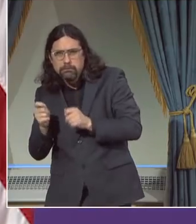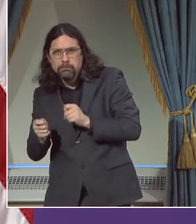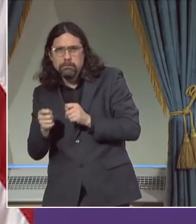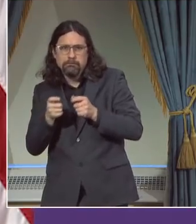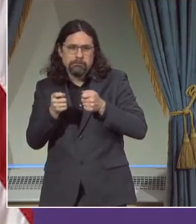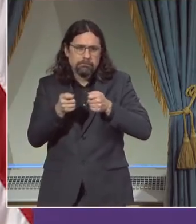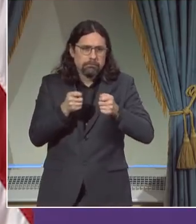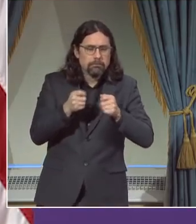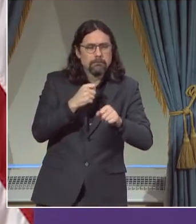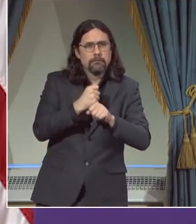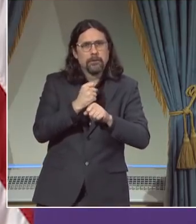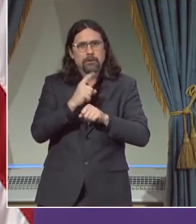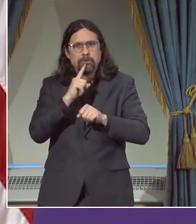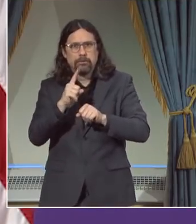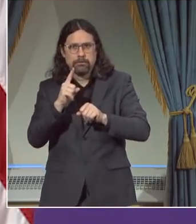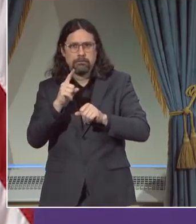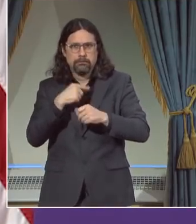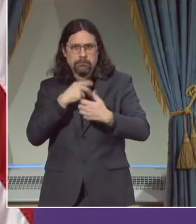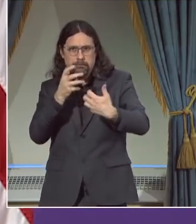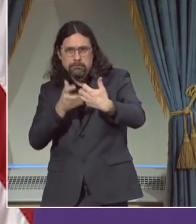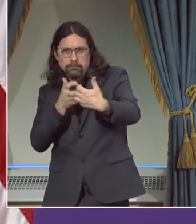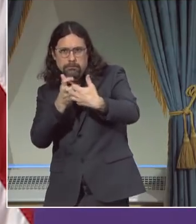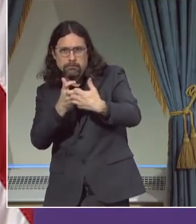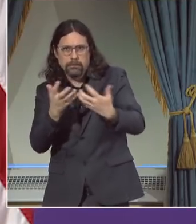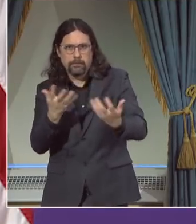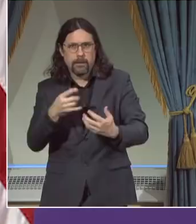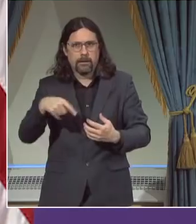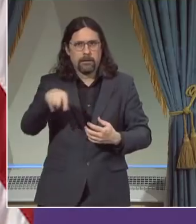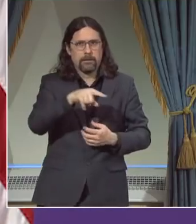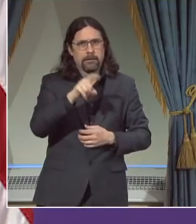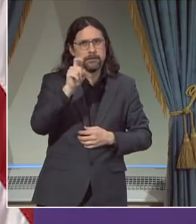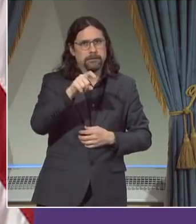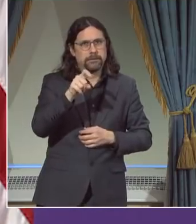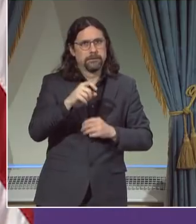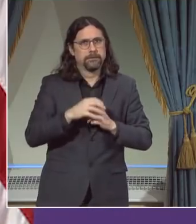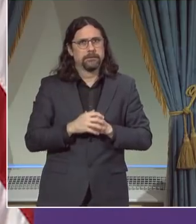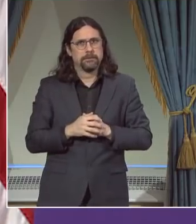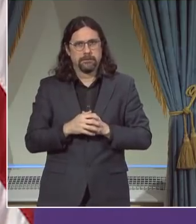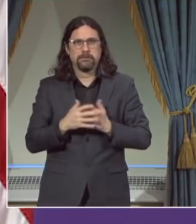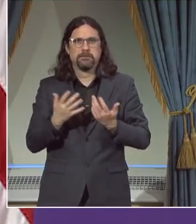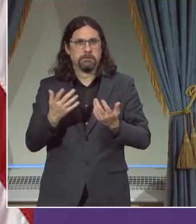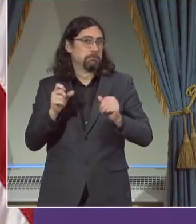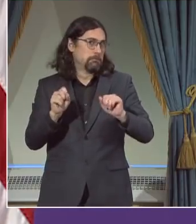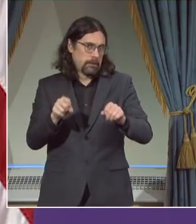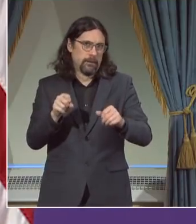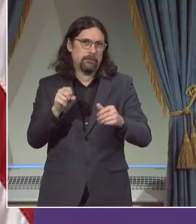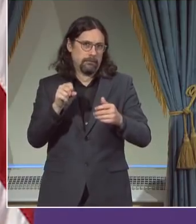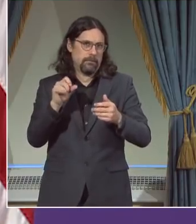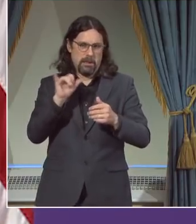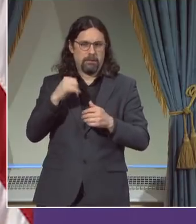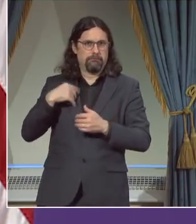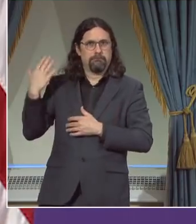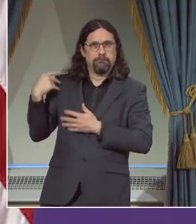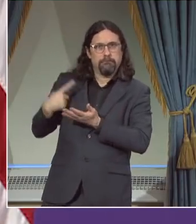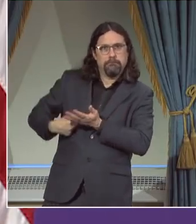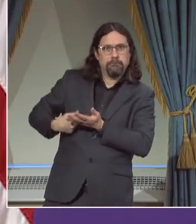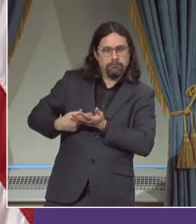IN DETAIL ALONG WIT THHE DEPUTY MAYOR ABOUT ANY NDA ALL ADJUSTMENTS WE NEED TO MAKE TO GET DIADTIONAL PERSONNEL INTO ACPLE, TO MOVE